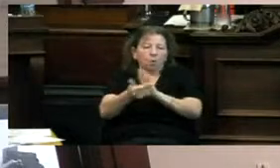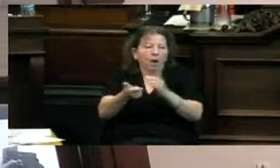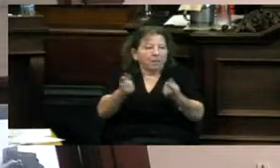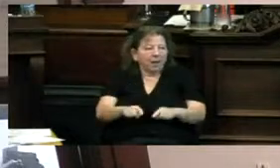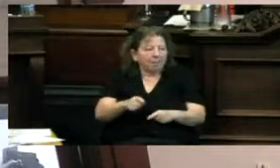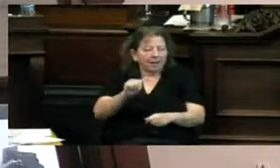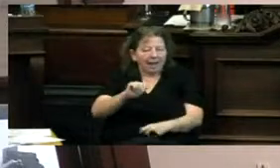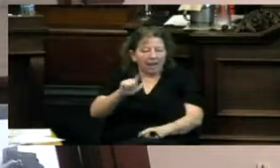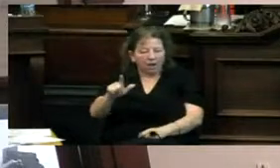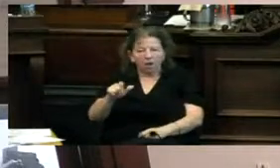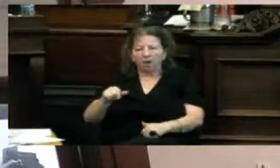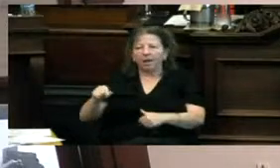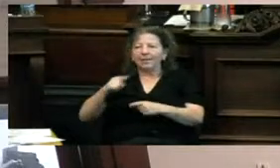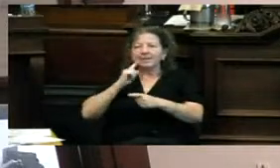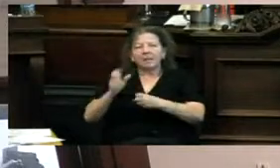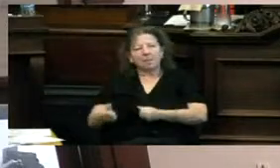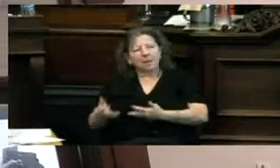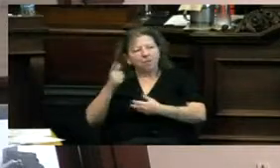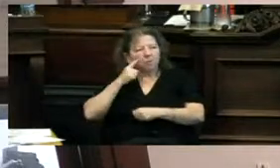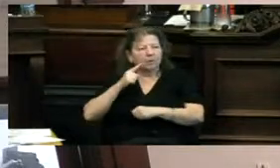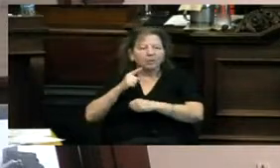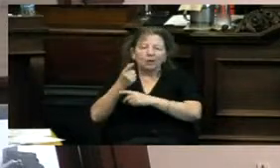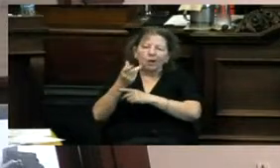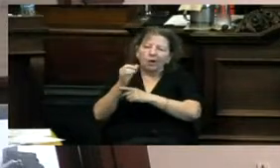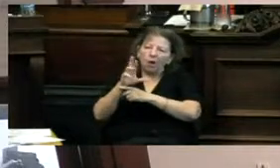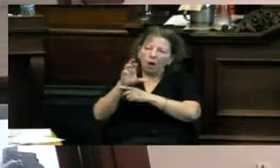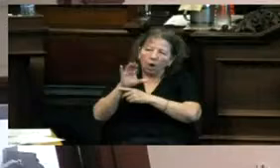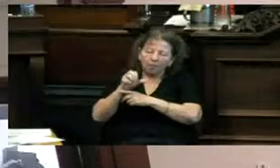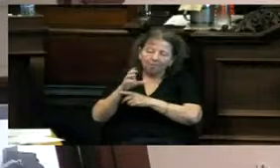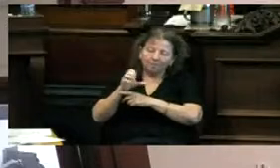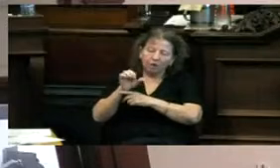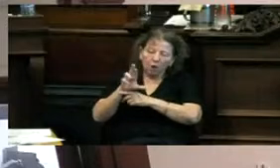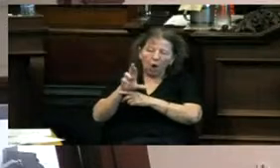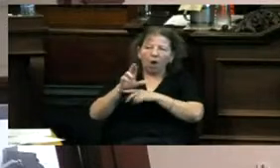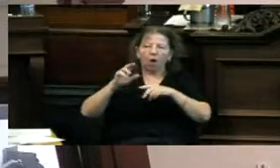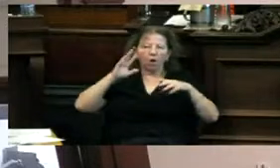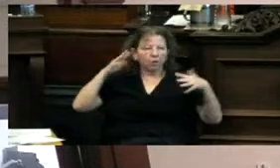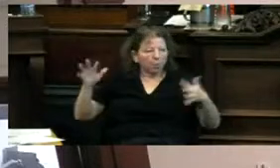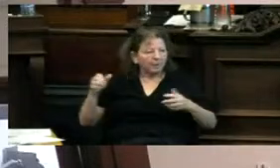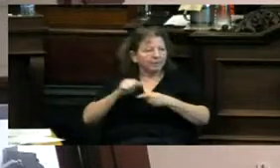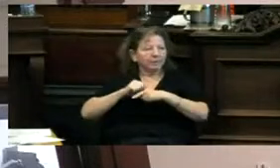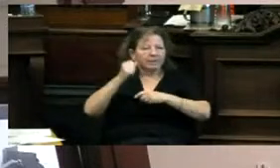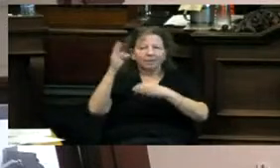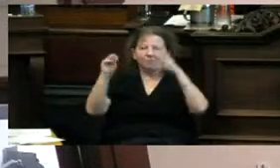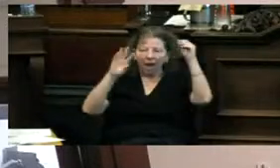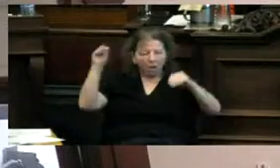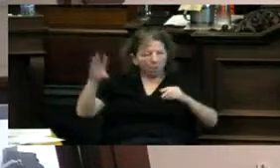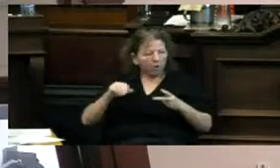didn't lead to any report of any crime at all. It also found that often the sensors were triggered